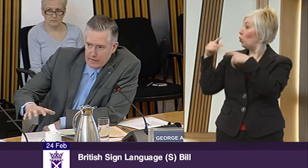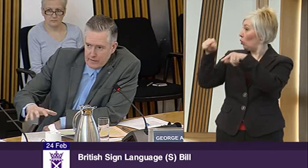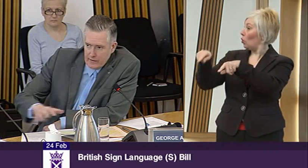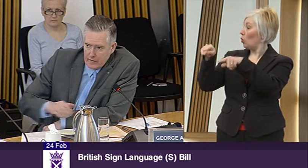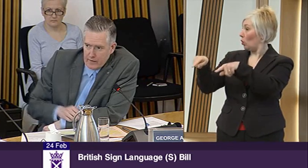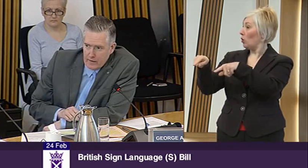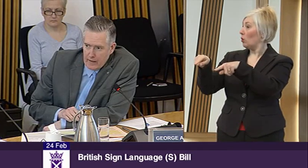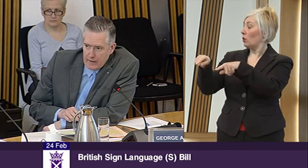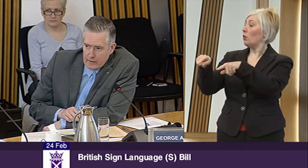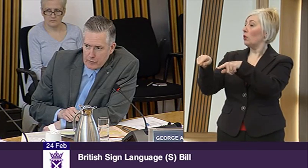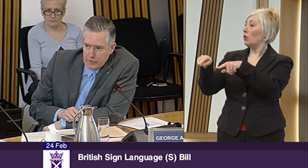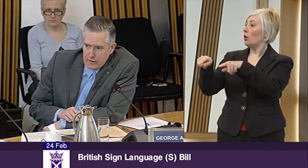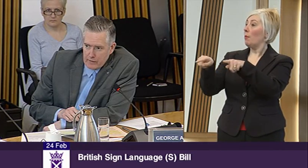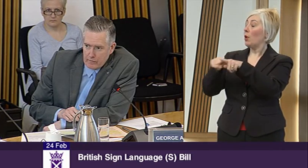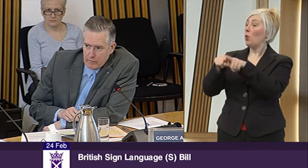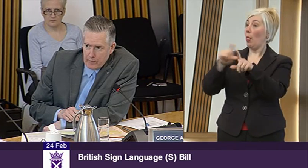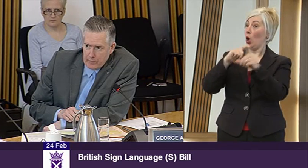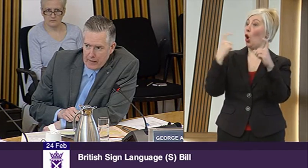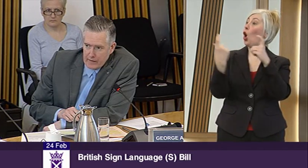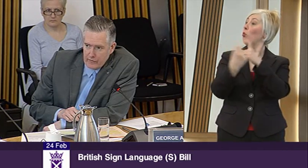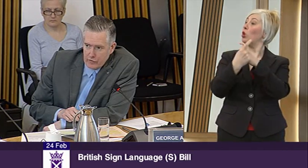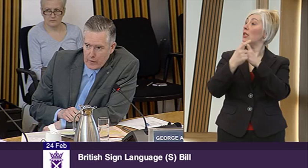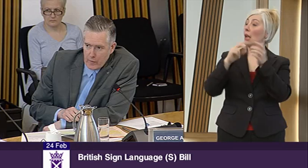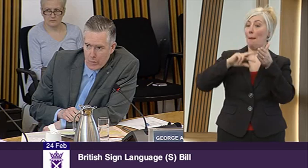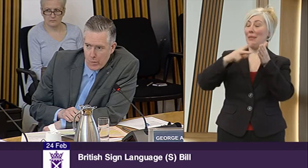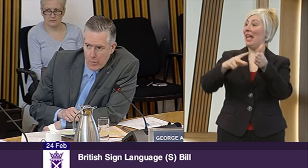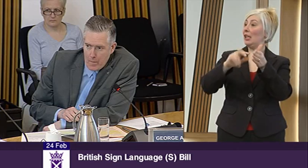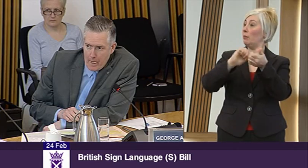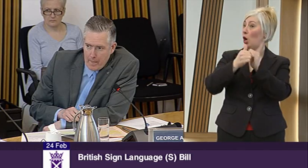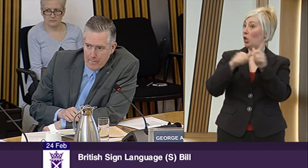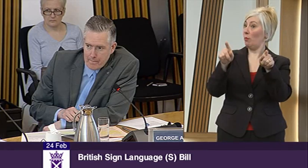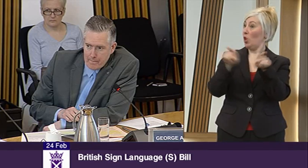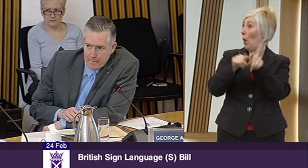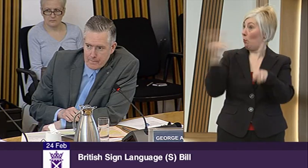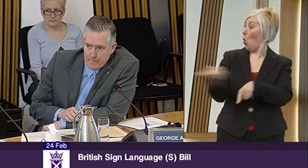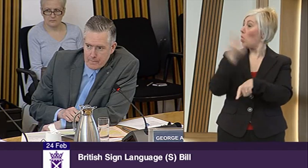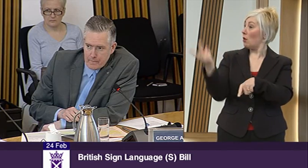that views should be fed in at the community planning level as well?